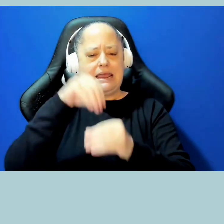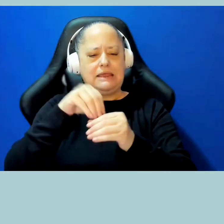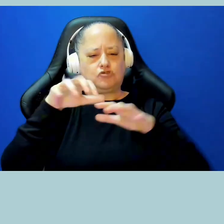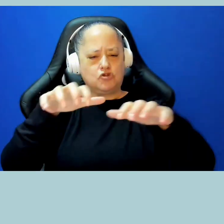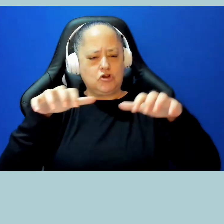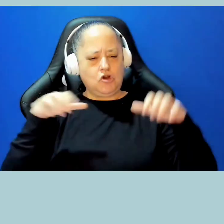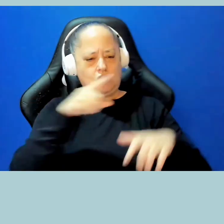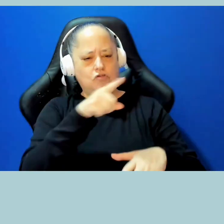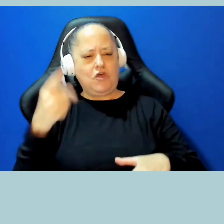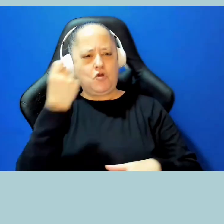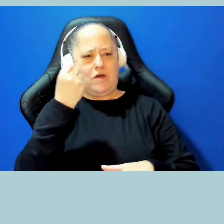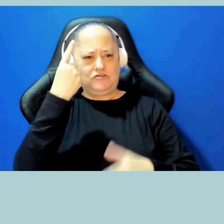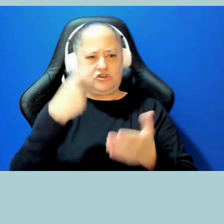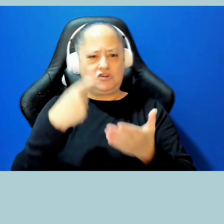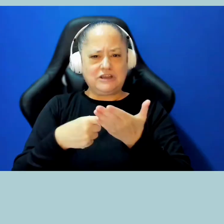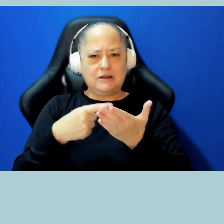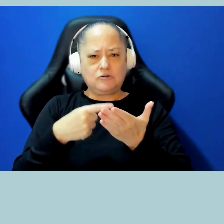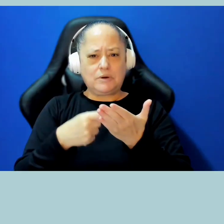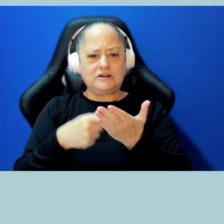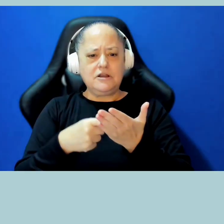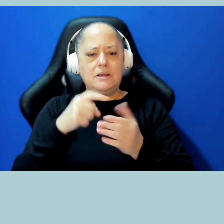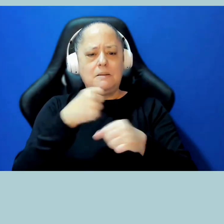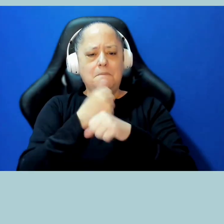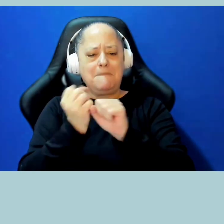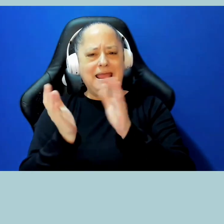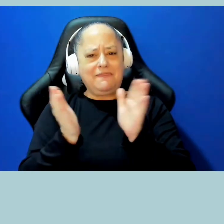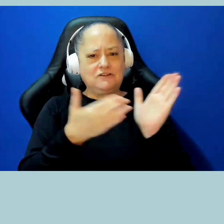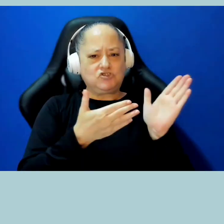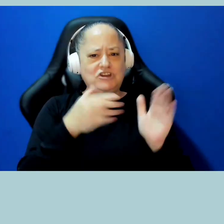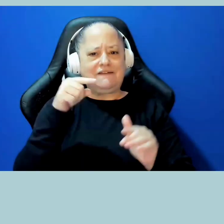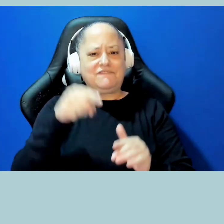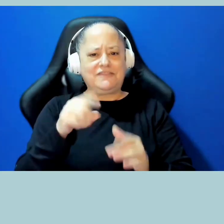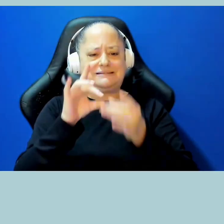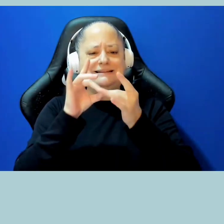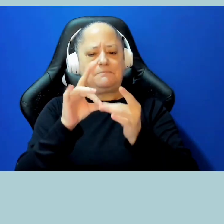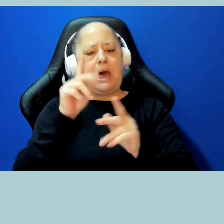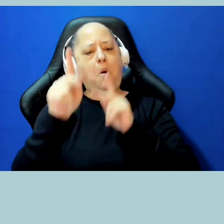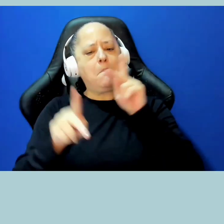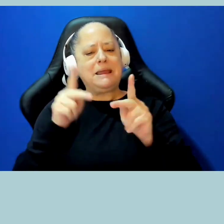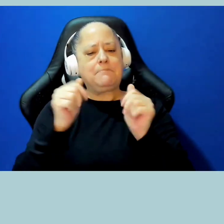talking about. When we made the shift to saying, this is about people with disabilities. If you're someone who